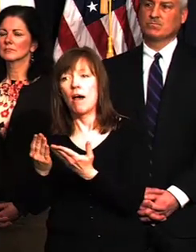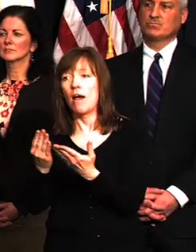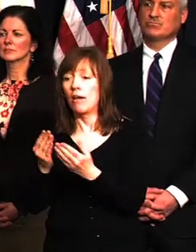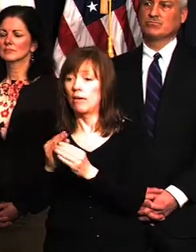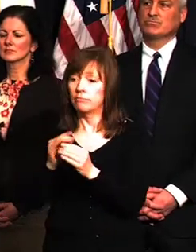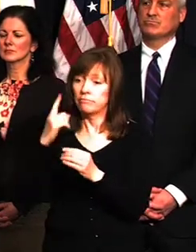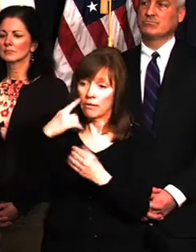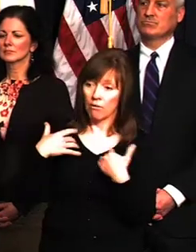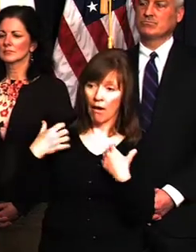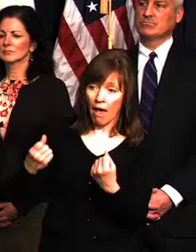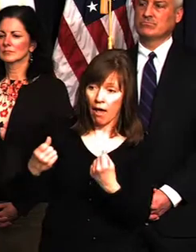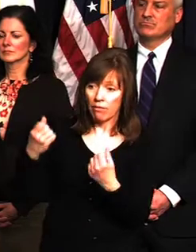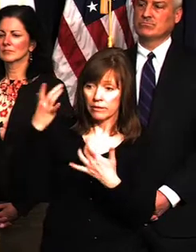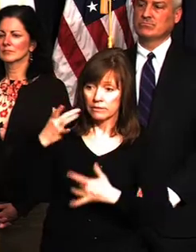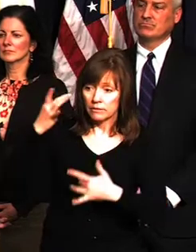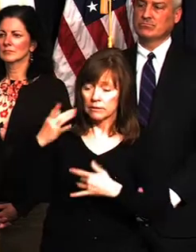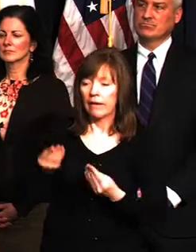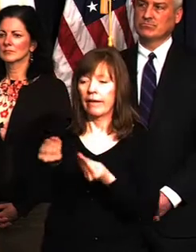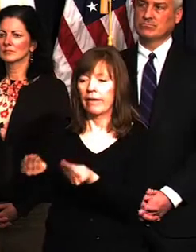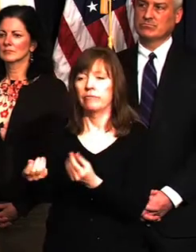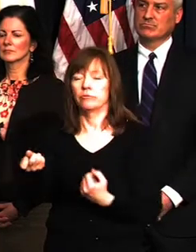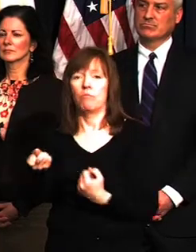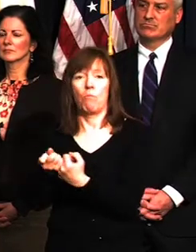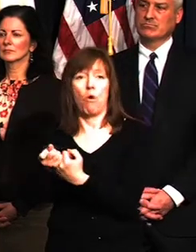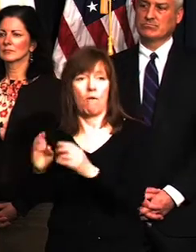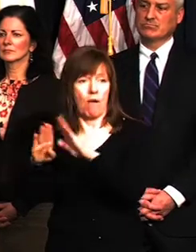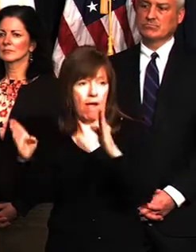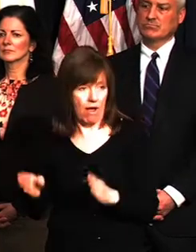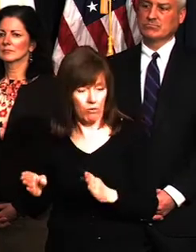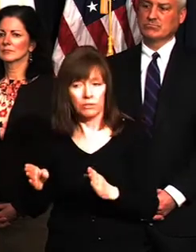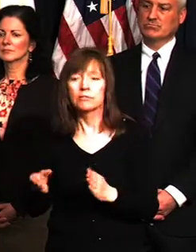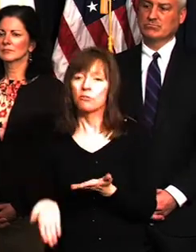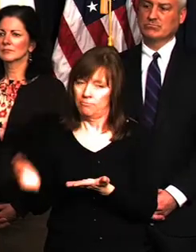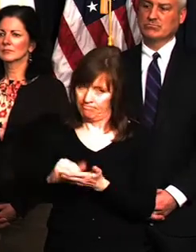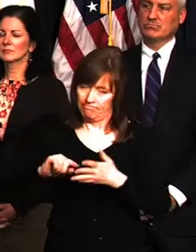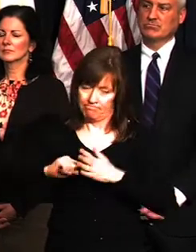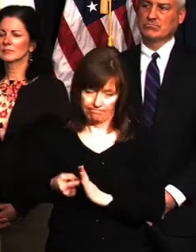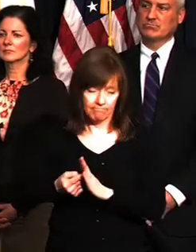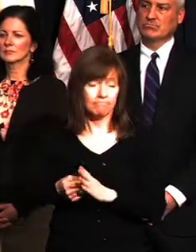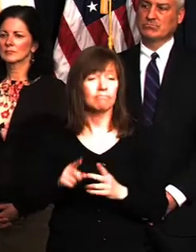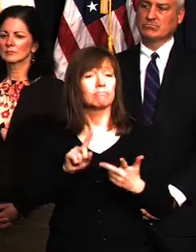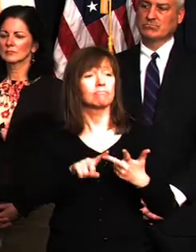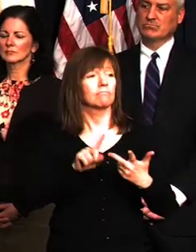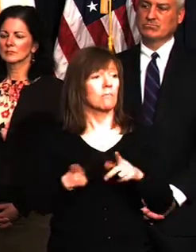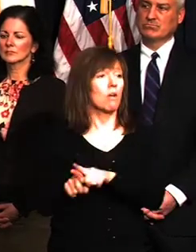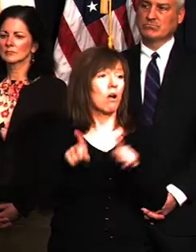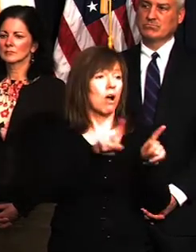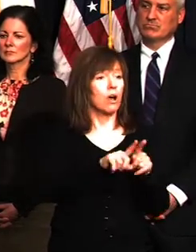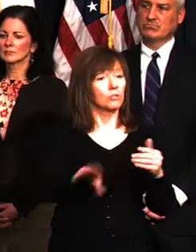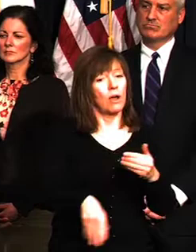battling mental illness. And finally, we will also be adding additional funds to the Home